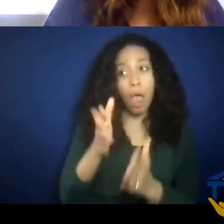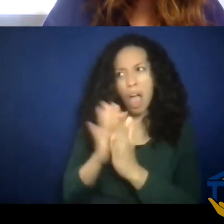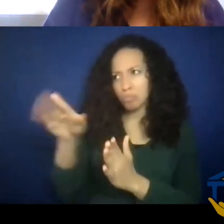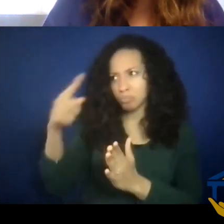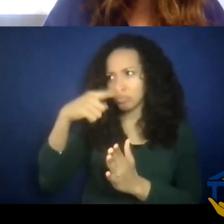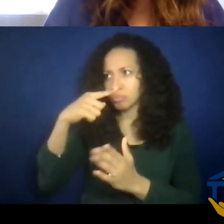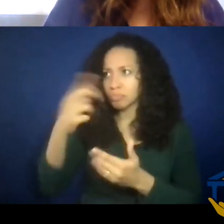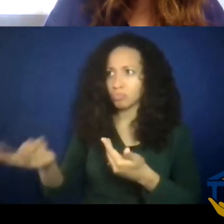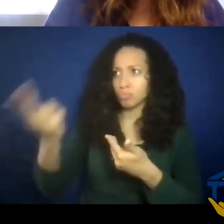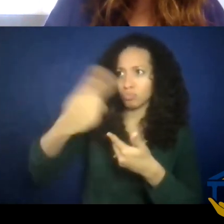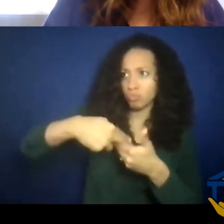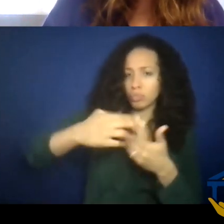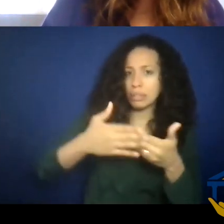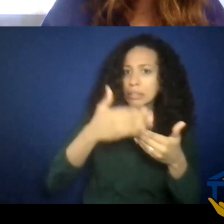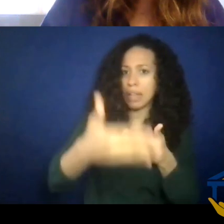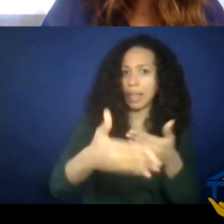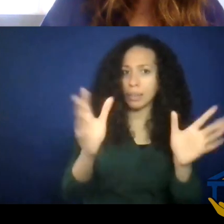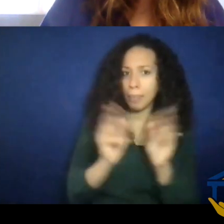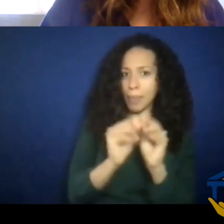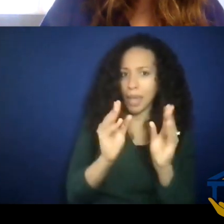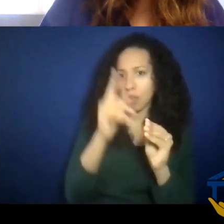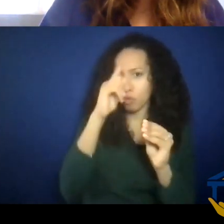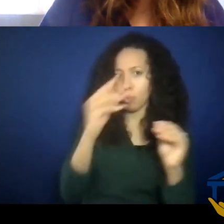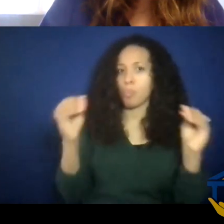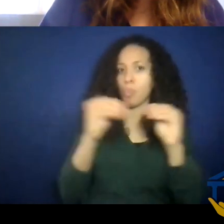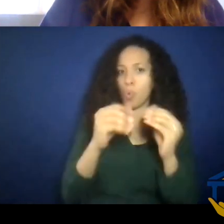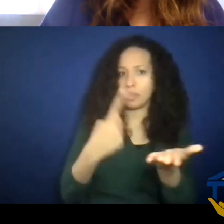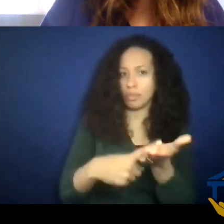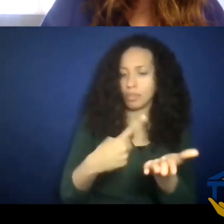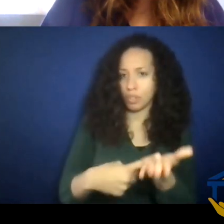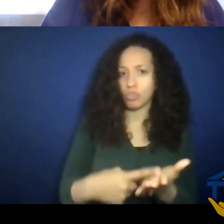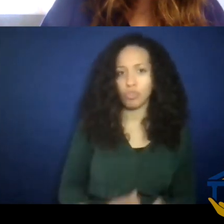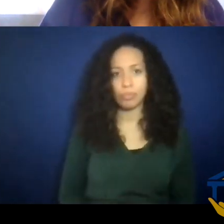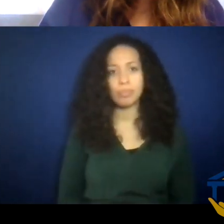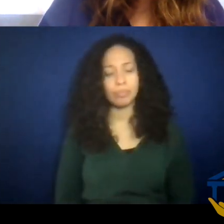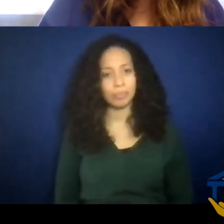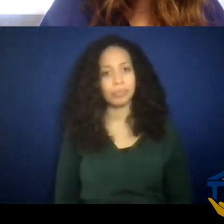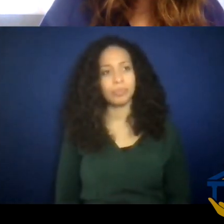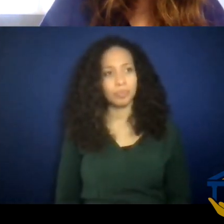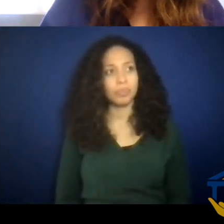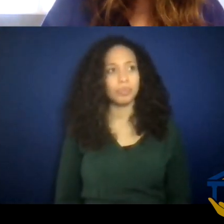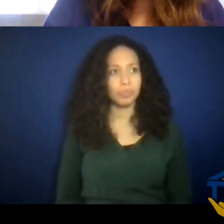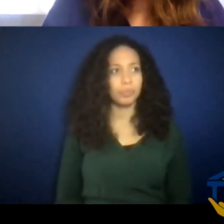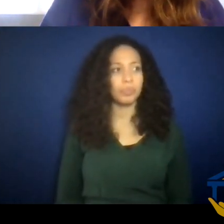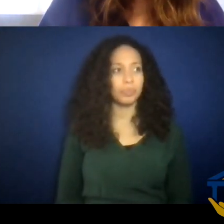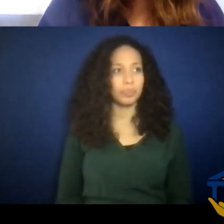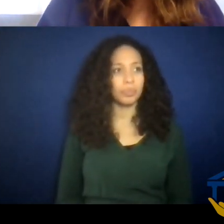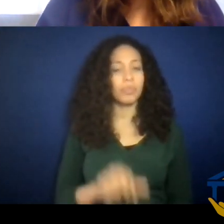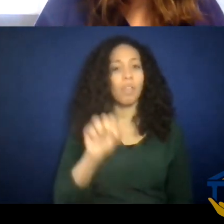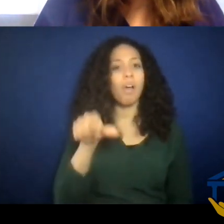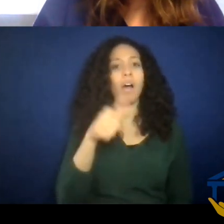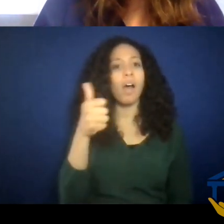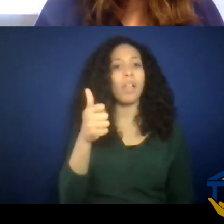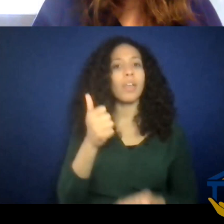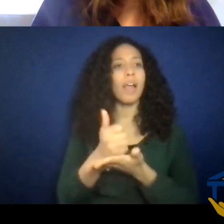if you need to have further discussion. So some other helpful hint, uh, tips.